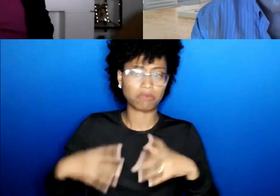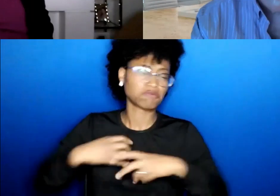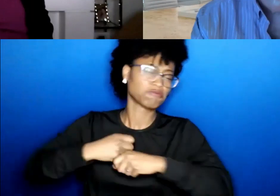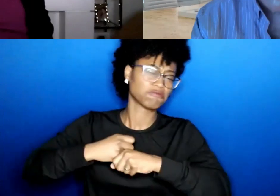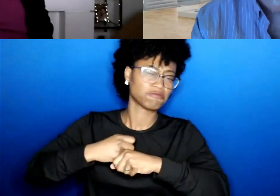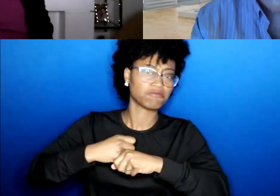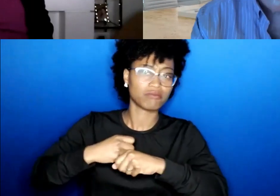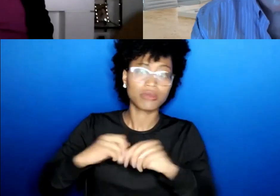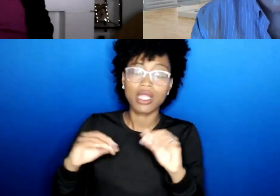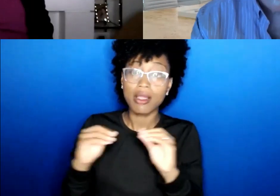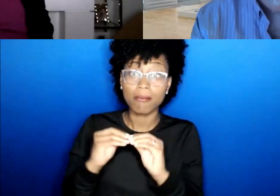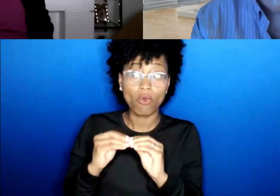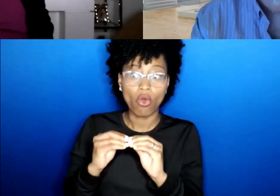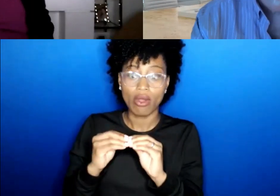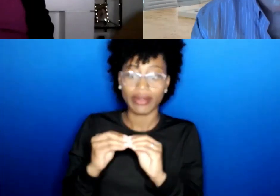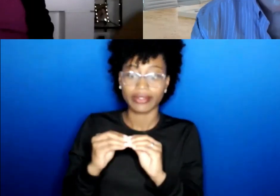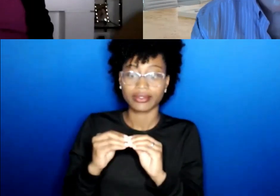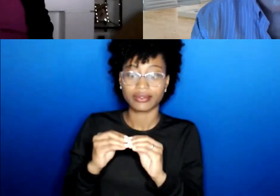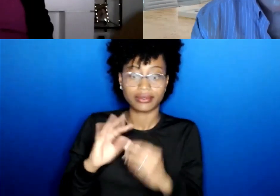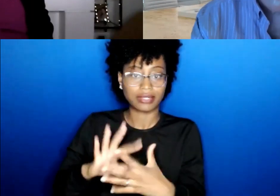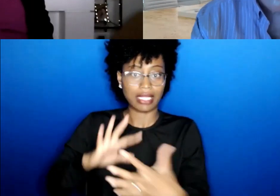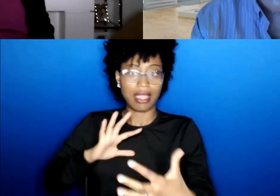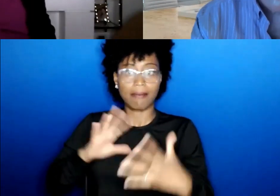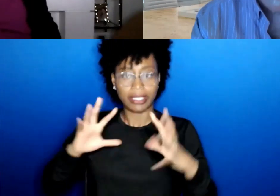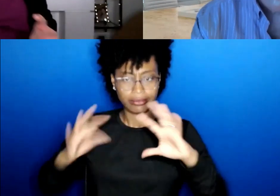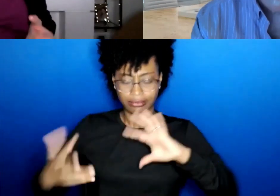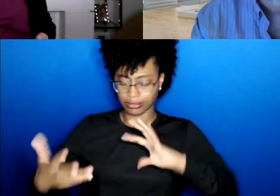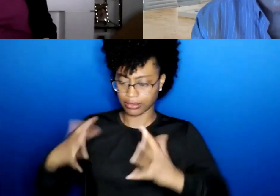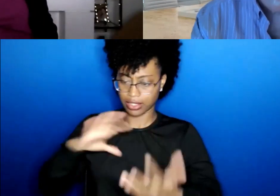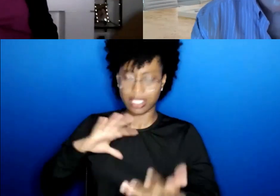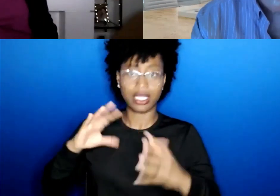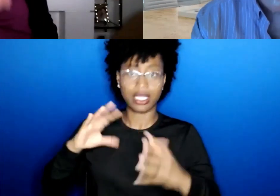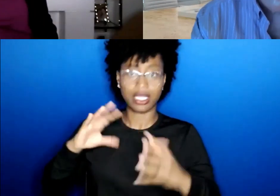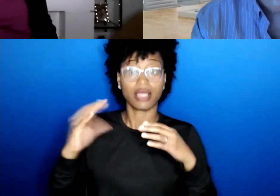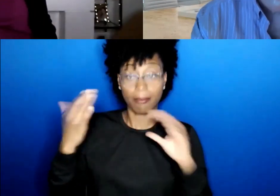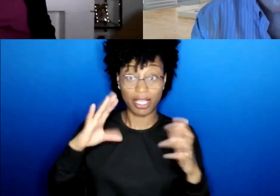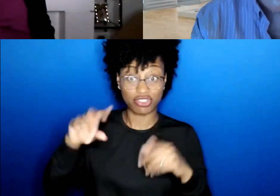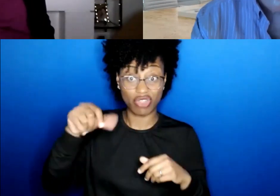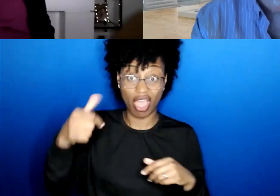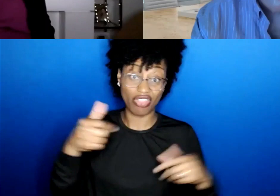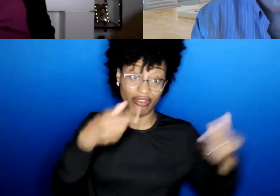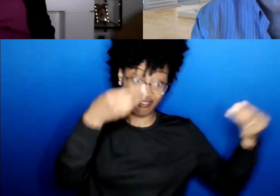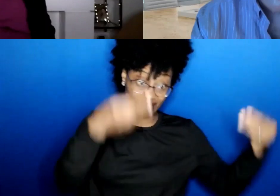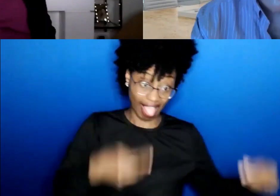more dynamic than those other modalities, and share screen with that.